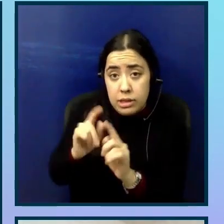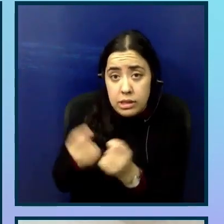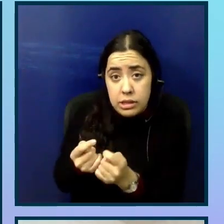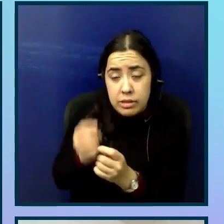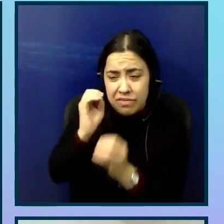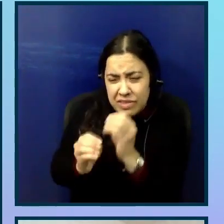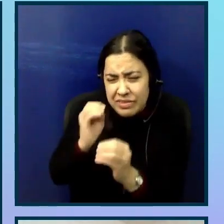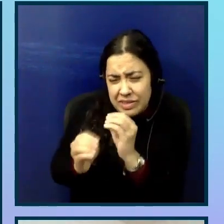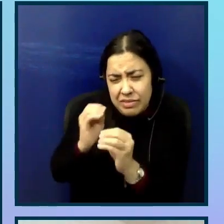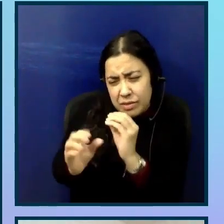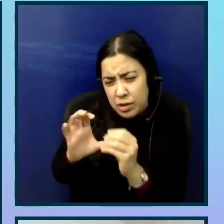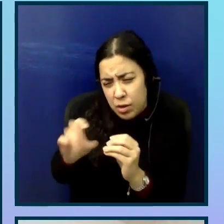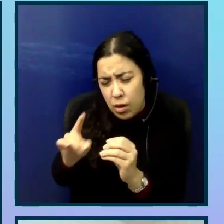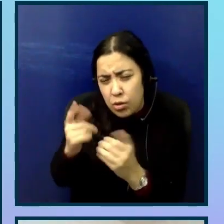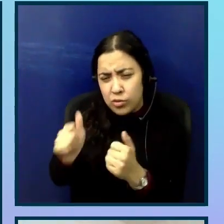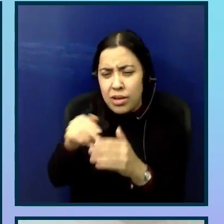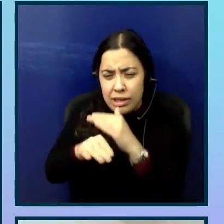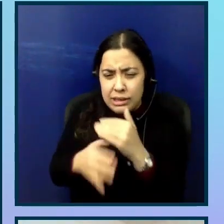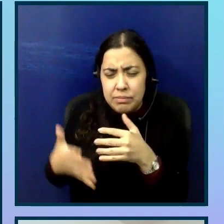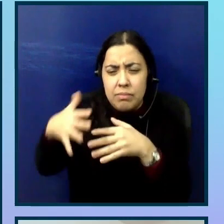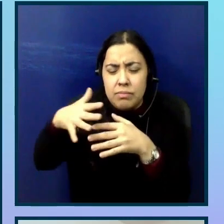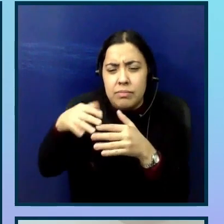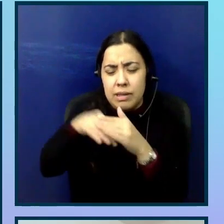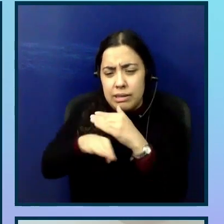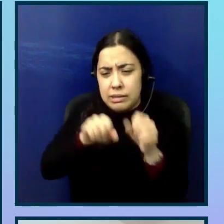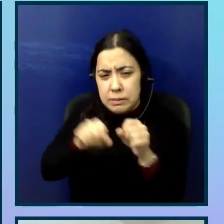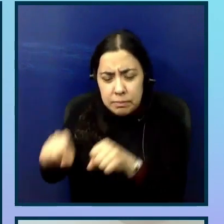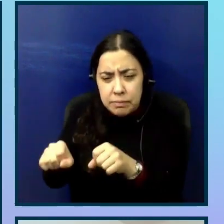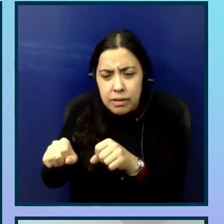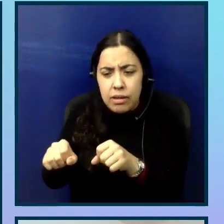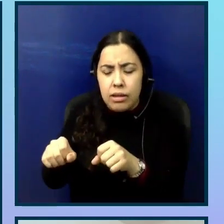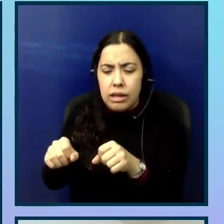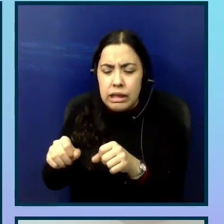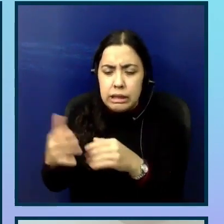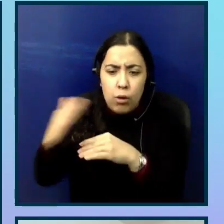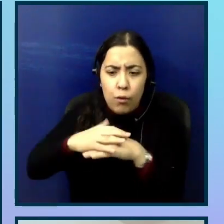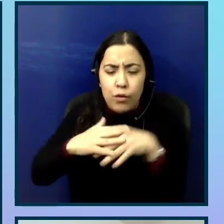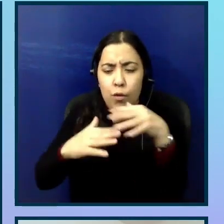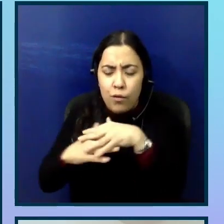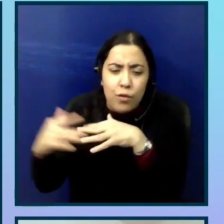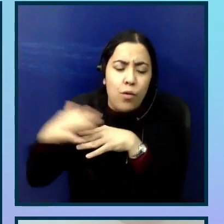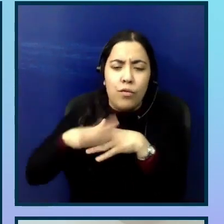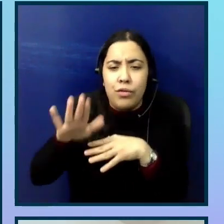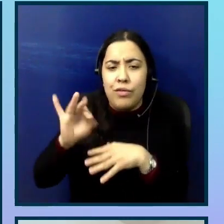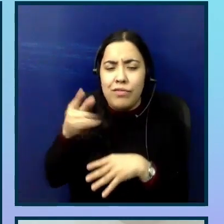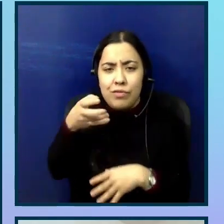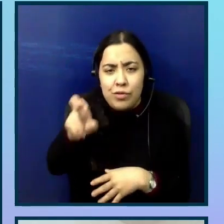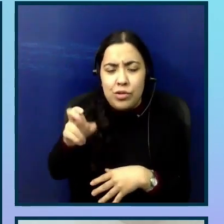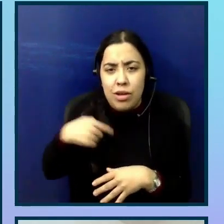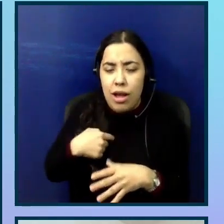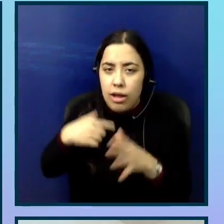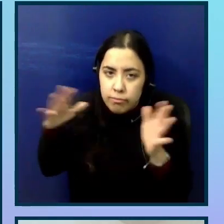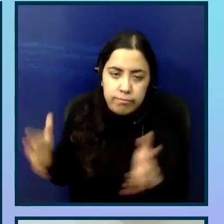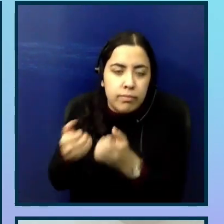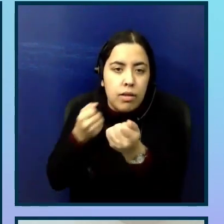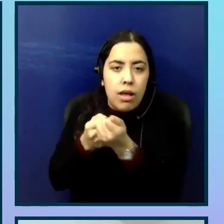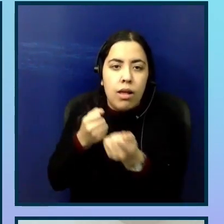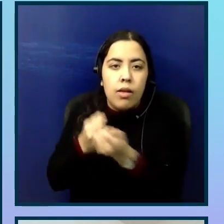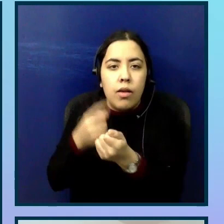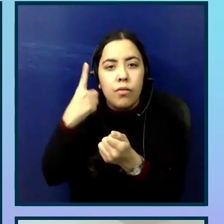on top of a feature, I became an advocate for baking accessibility into the code at the beginning of projects,